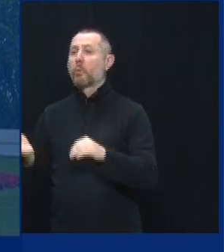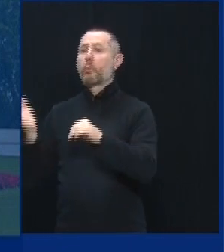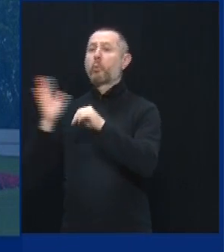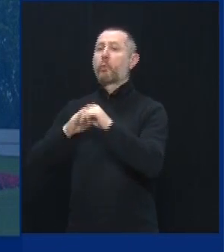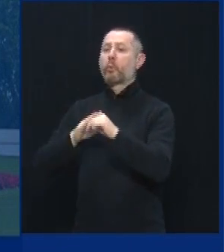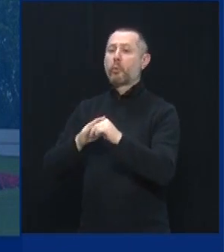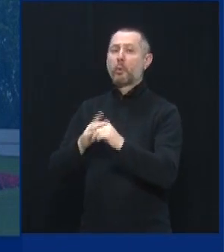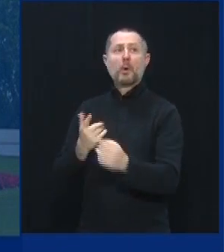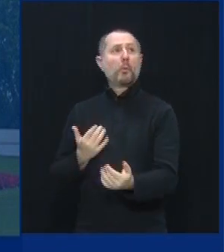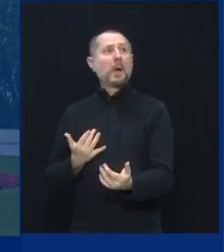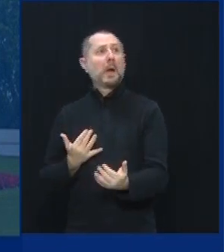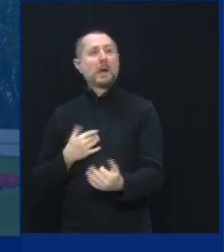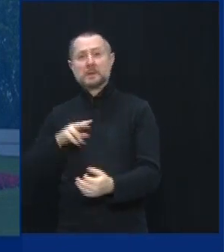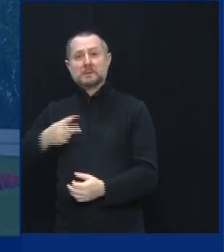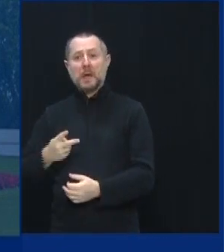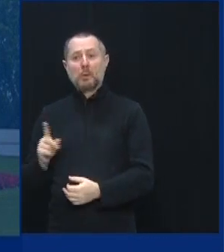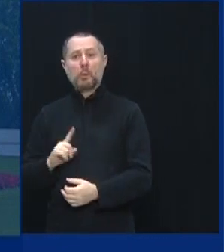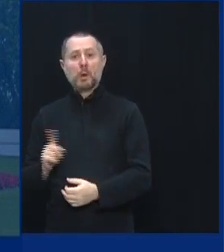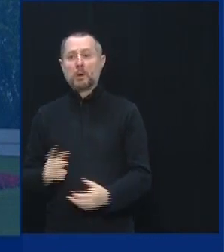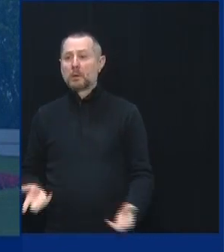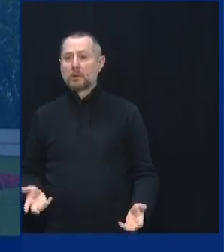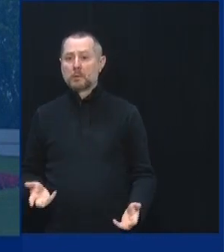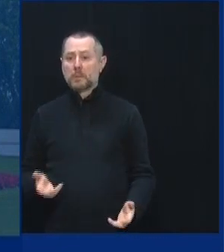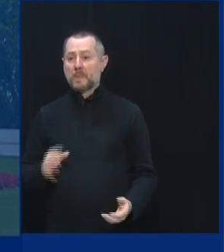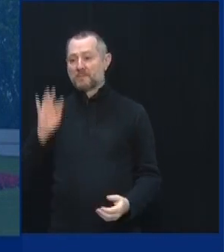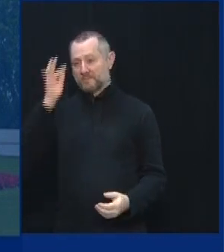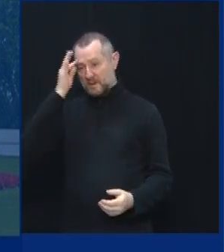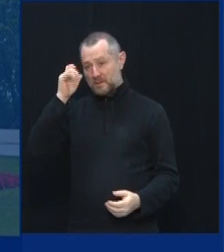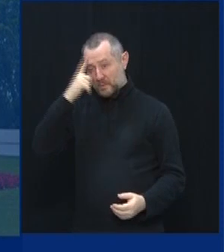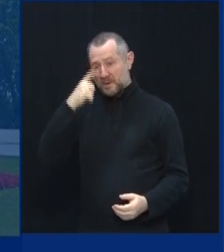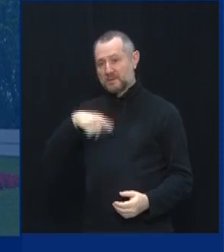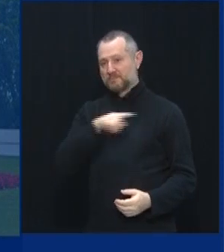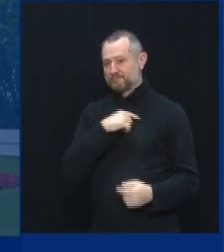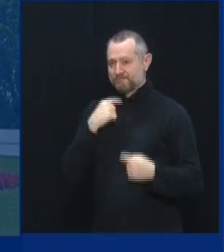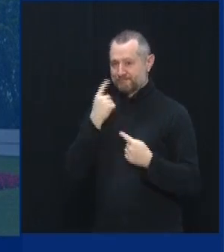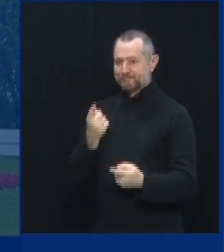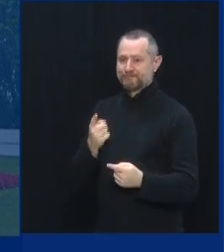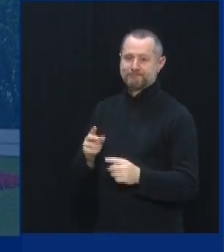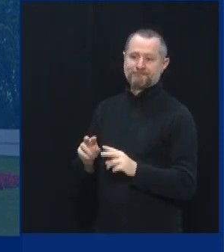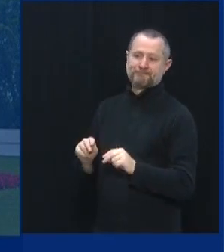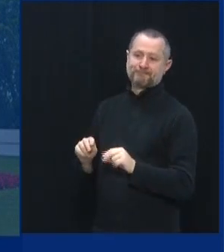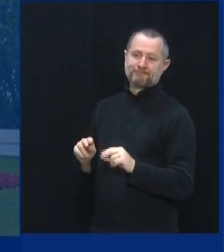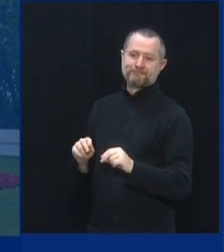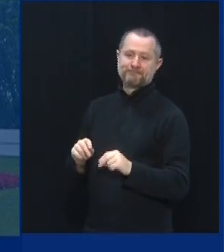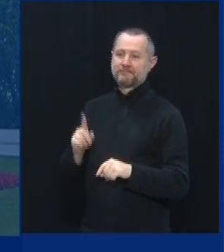THEN IN 21 DAYS, YOUR NUMBERS ARE GOING TO EXPONENTIALLY INCREASE.